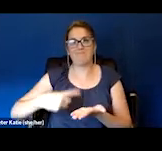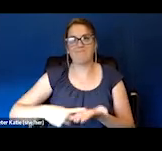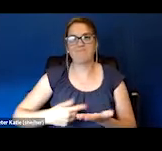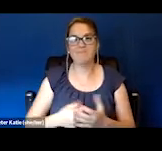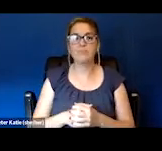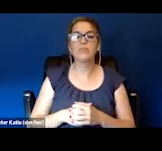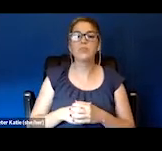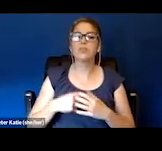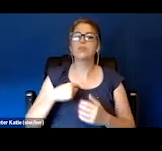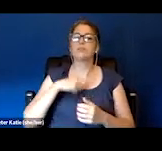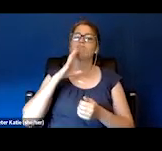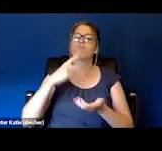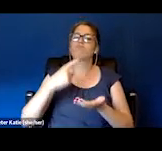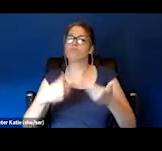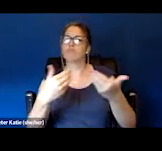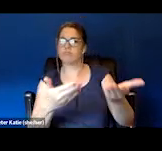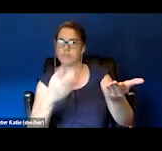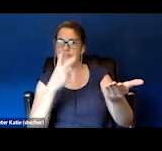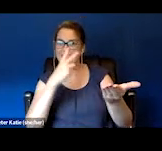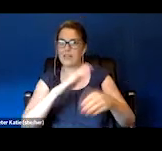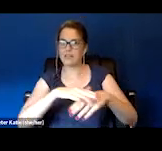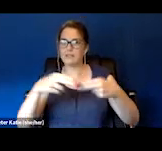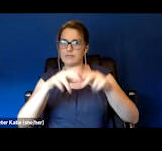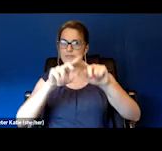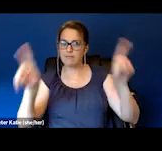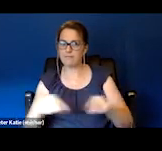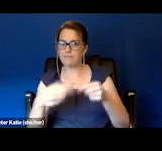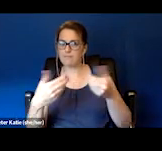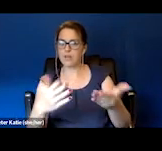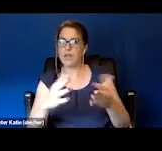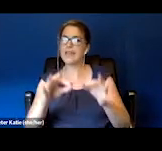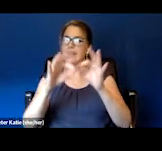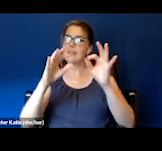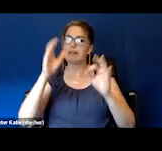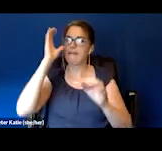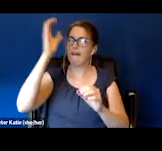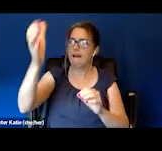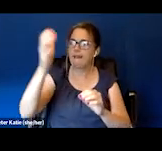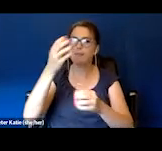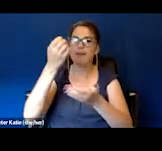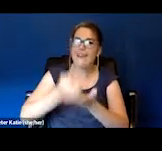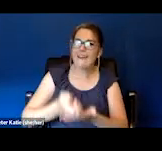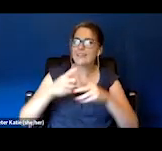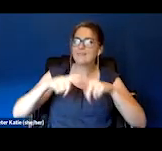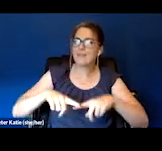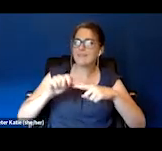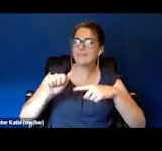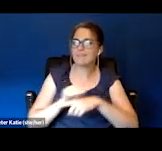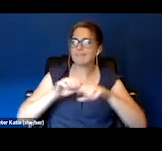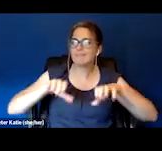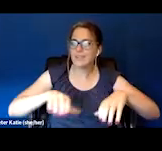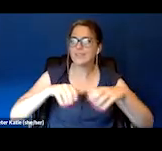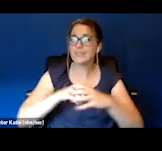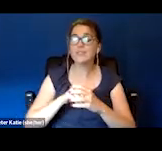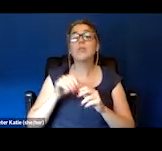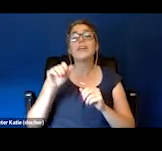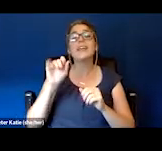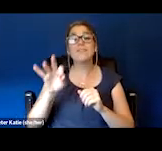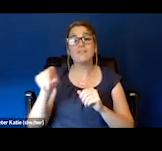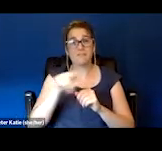and then we will launch into that panel conversation. So at any point, if you have questions that you wanna ask of our amazing panel,